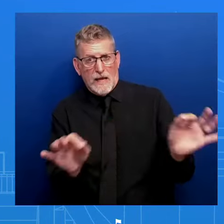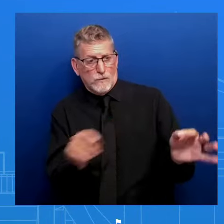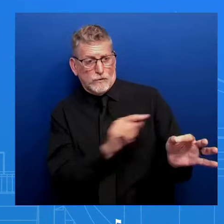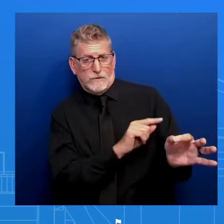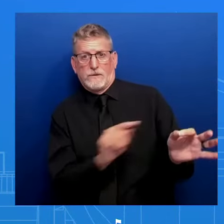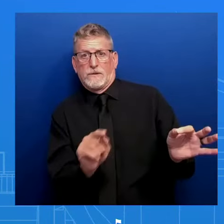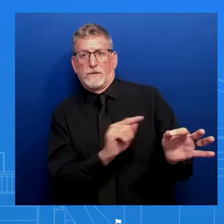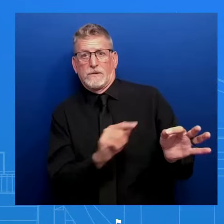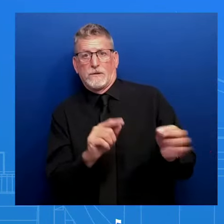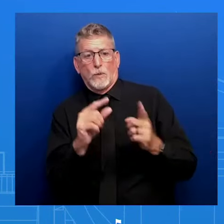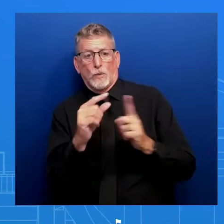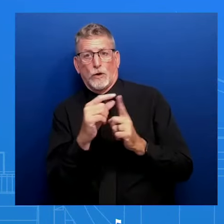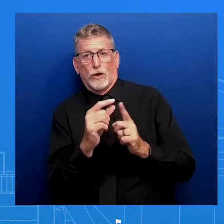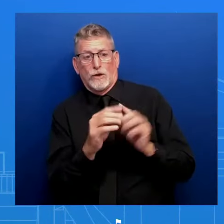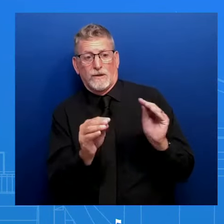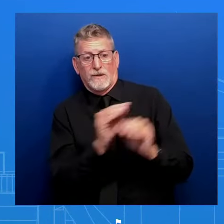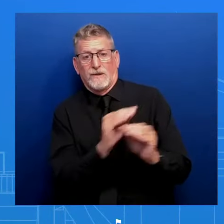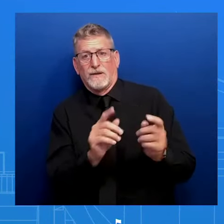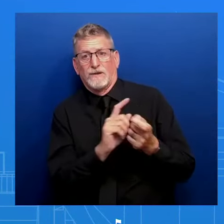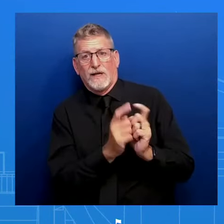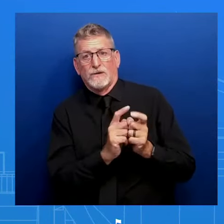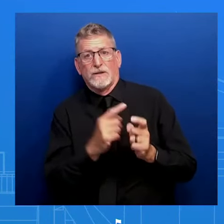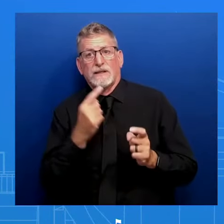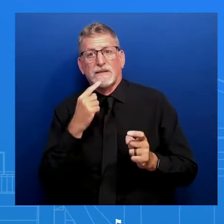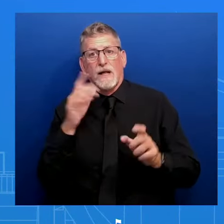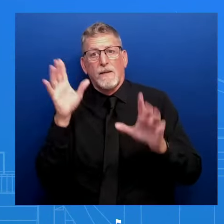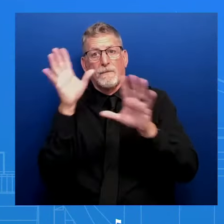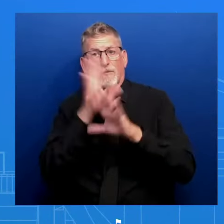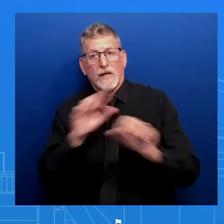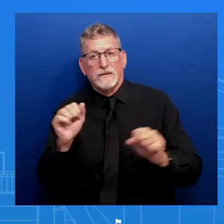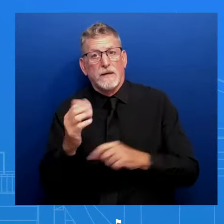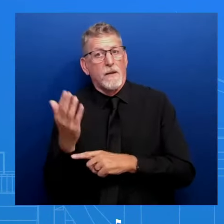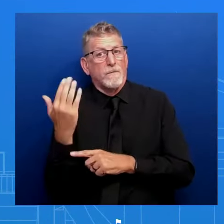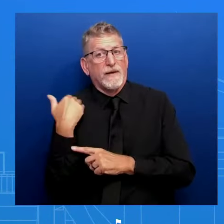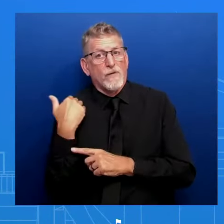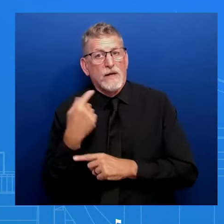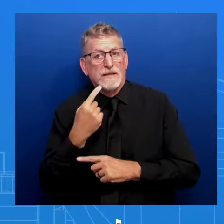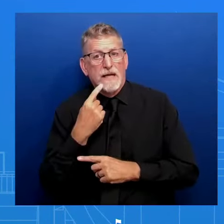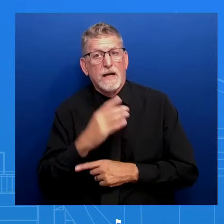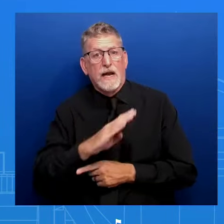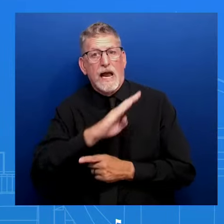The President has previously said that he has never discussed overseas business dealings with his son.